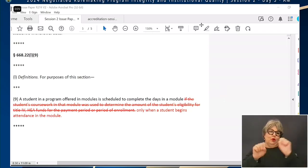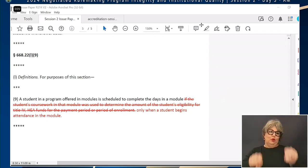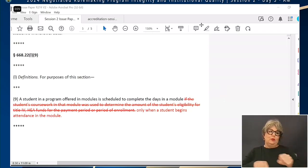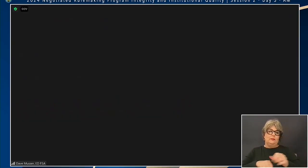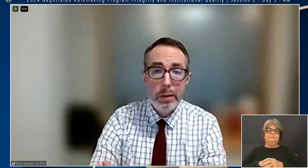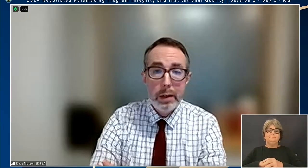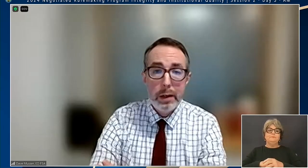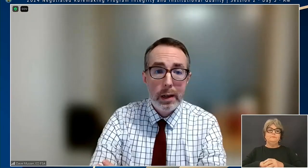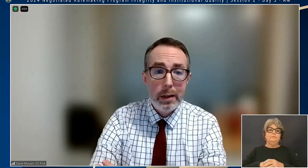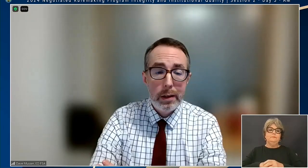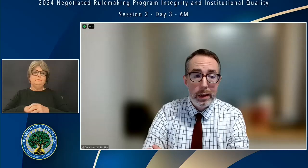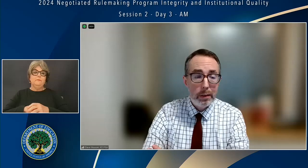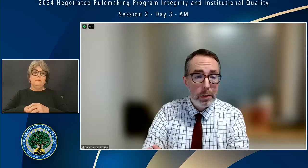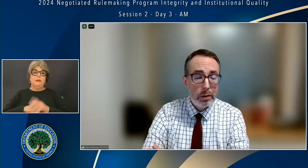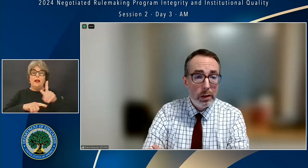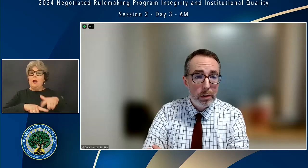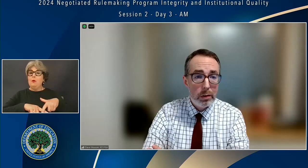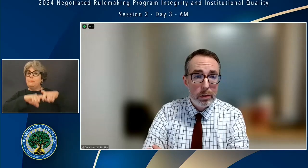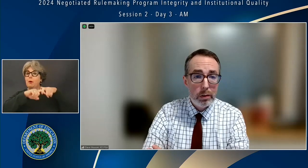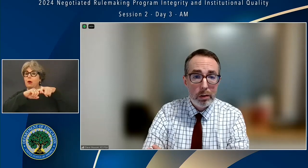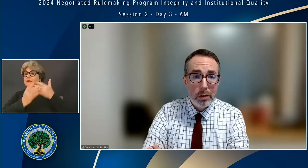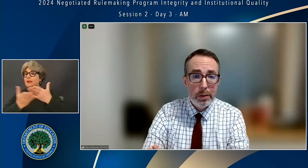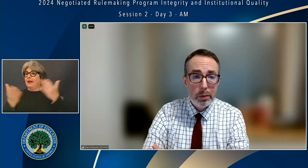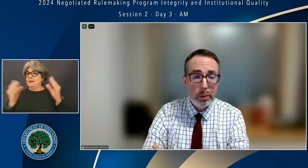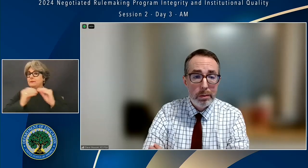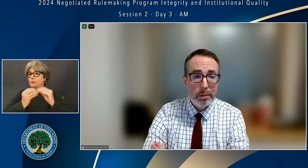I'll pause there and ask if there's any additional discussion on this one.